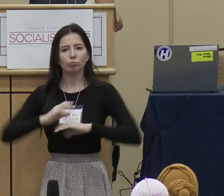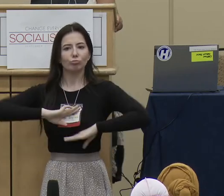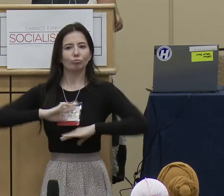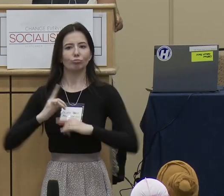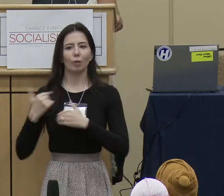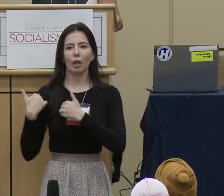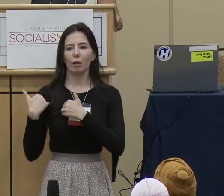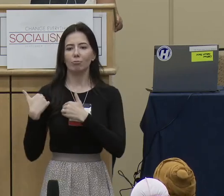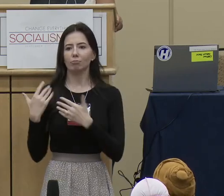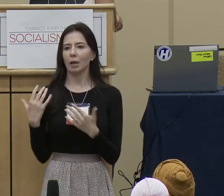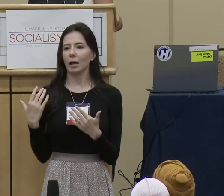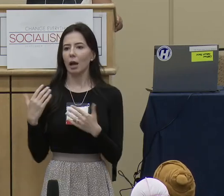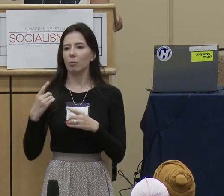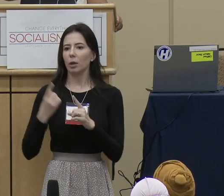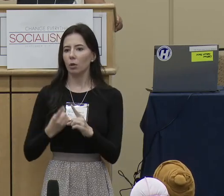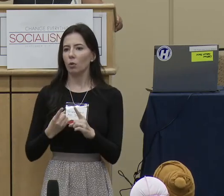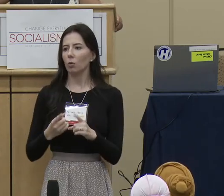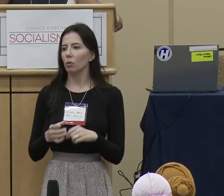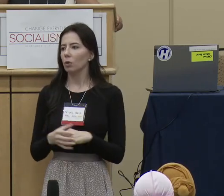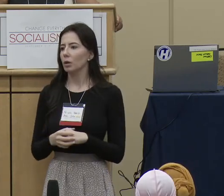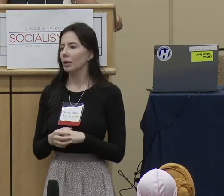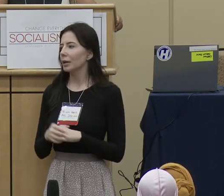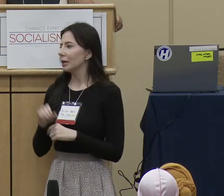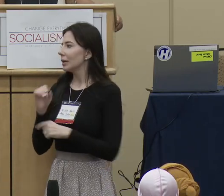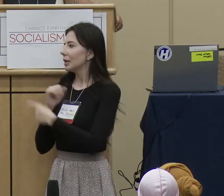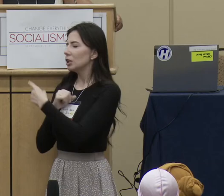for accountability, et cetera. And Tanya Lee is going to help